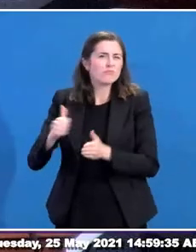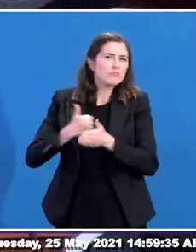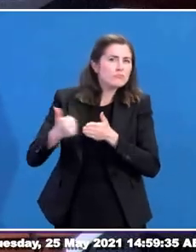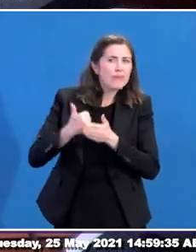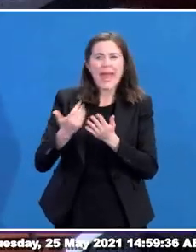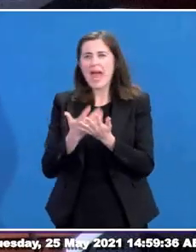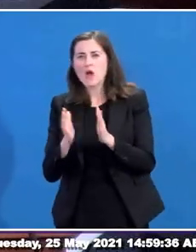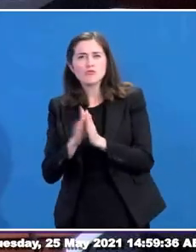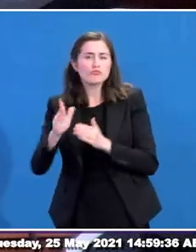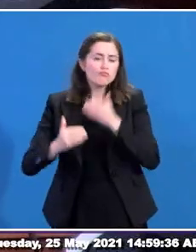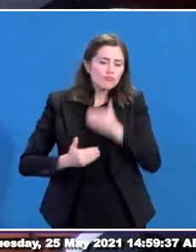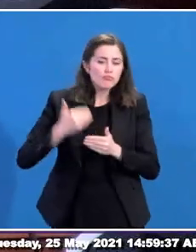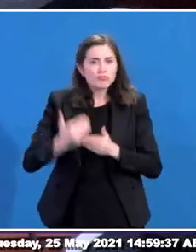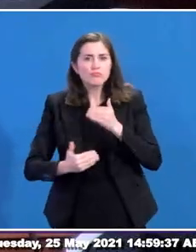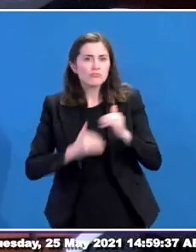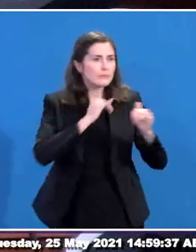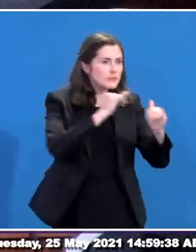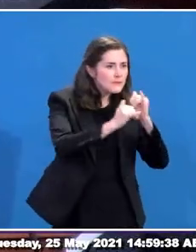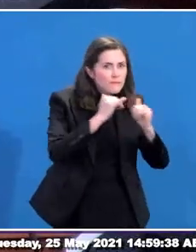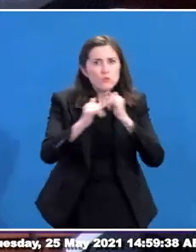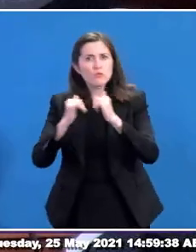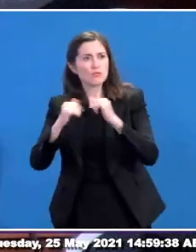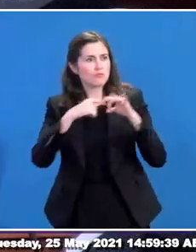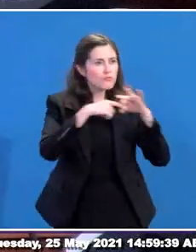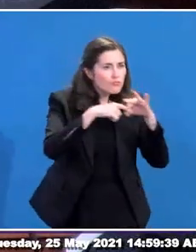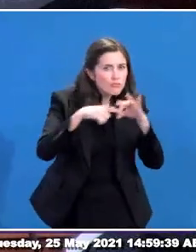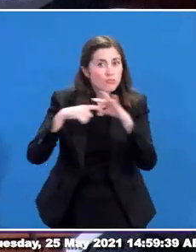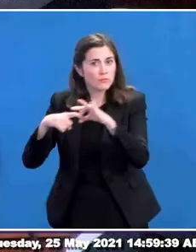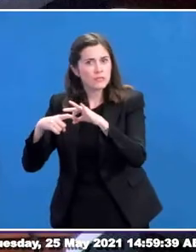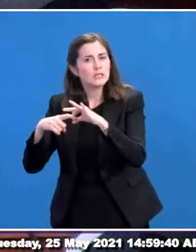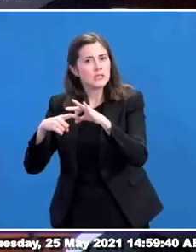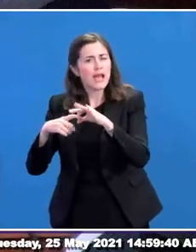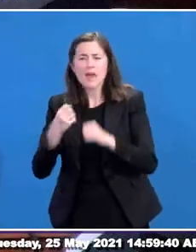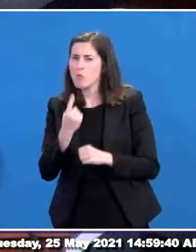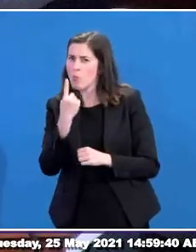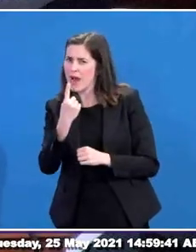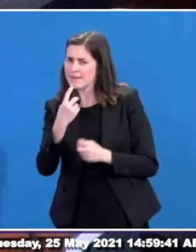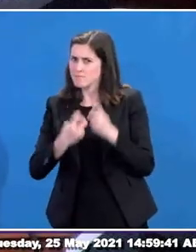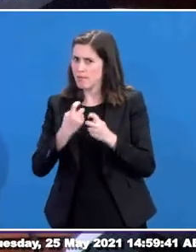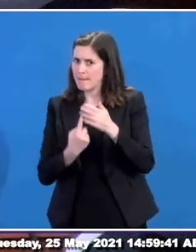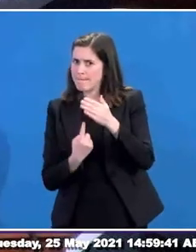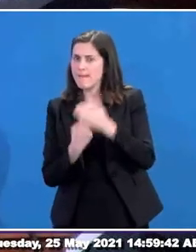investigation, there was one issue that arose here in relation to a